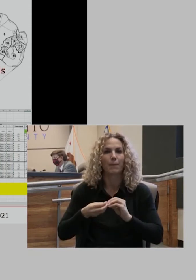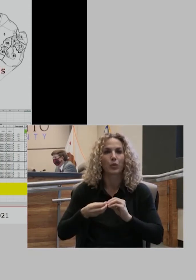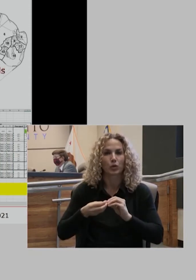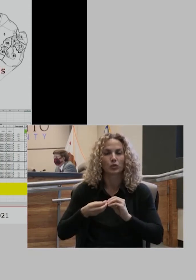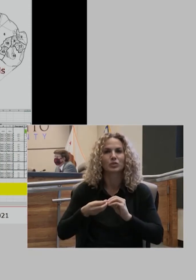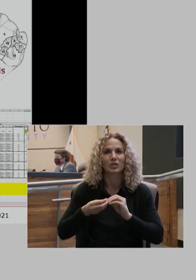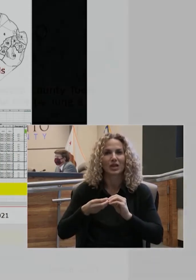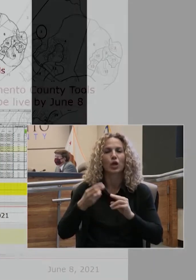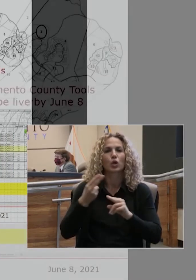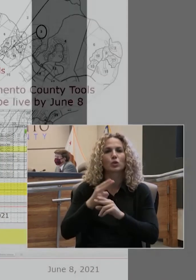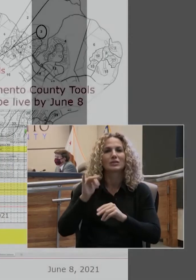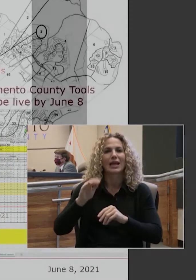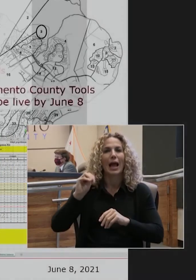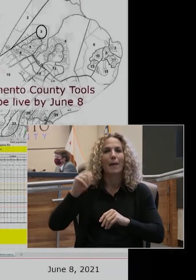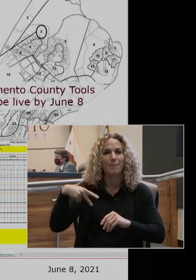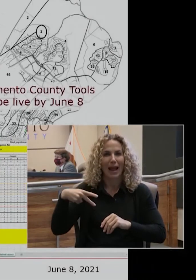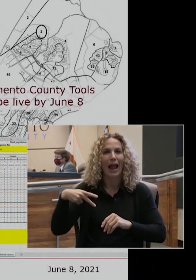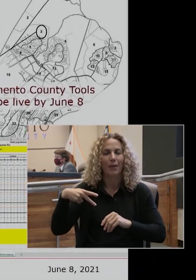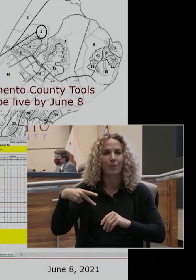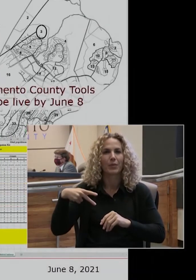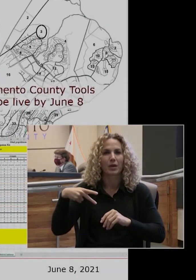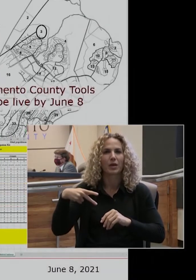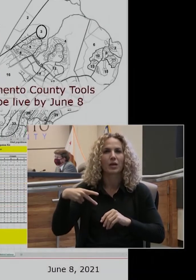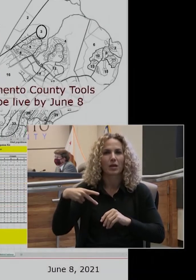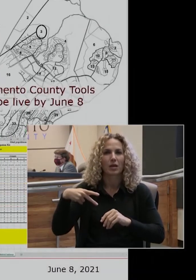CAN SEE ID NUMBERS AND THEY'RE COMFORTABLE WITH THEMSELVES AND